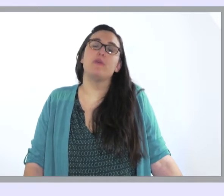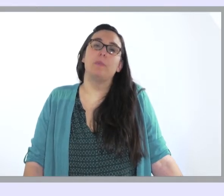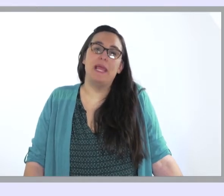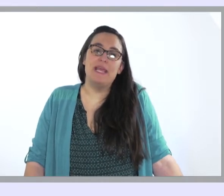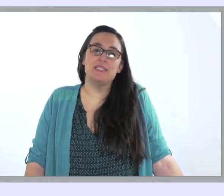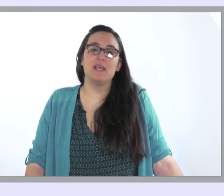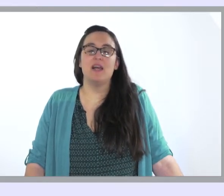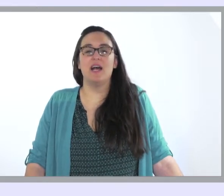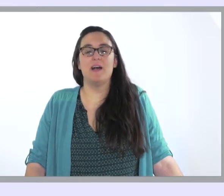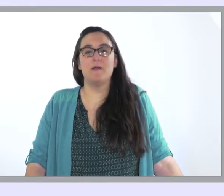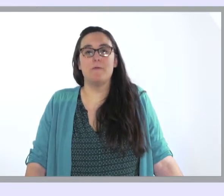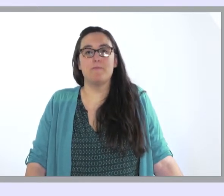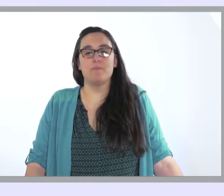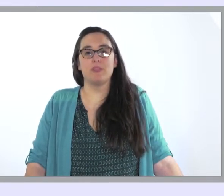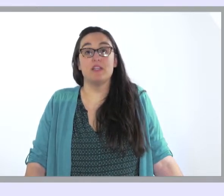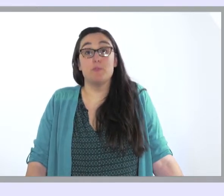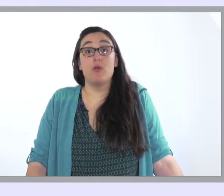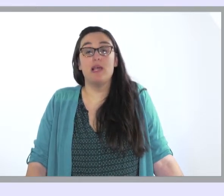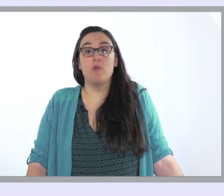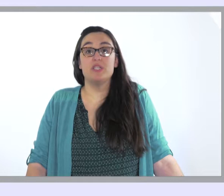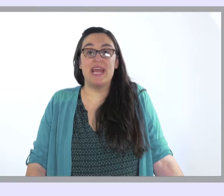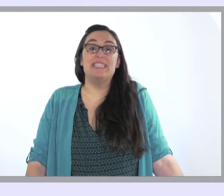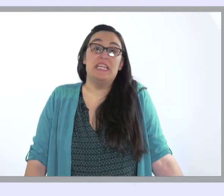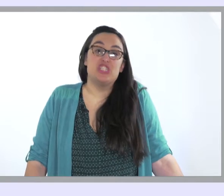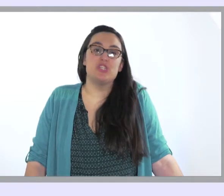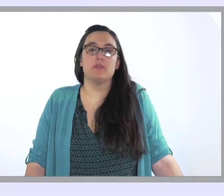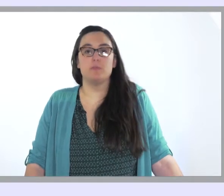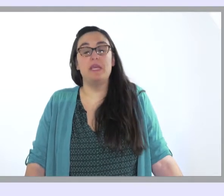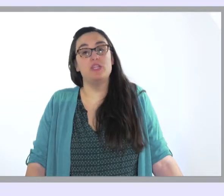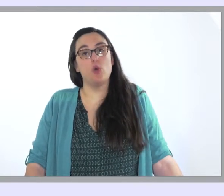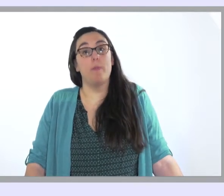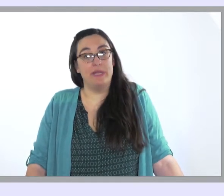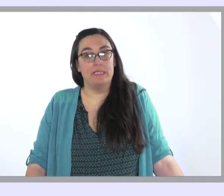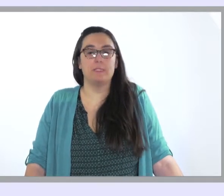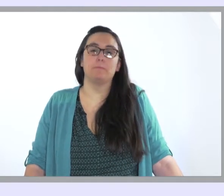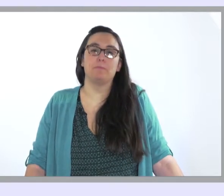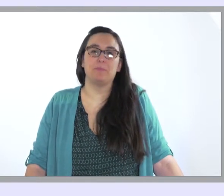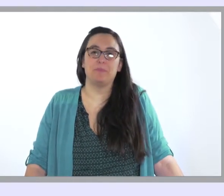or replace spoken language and teach speech or print.